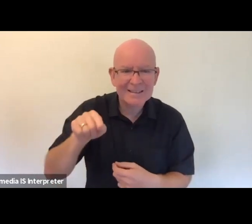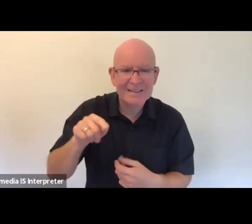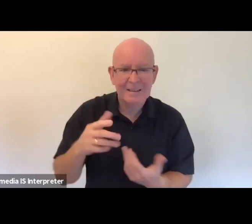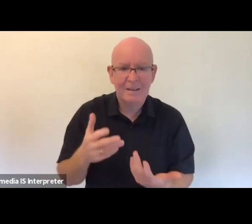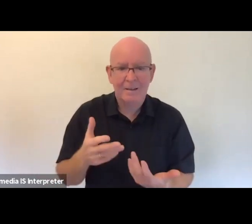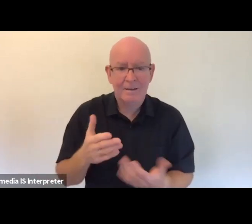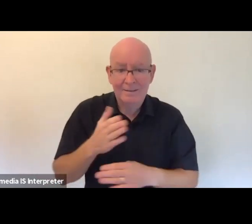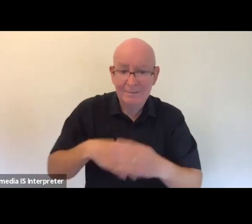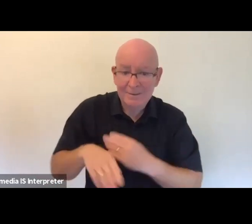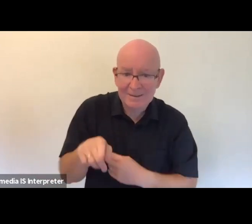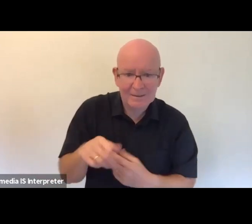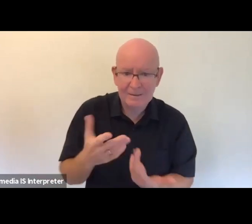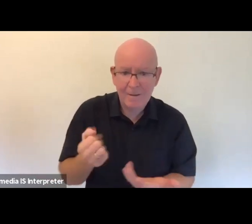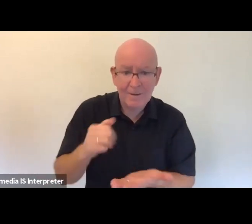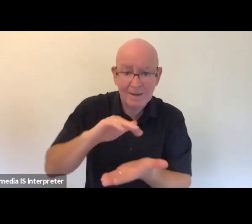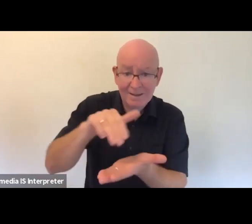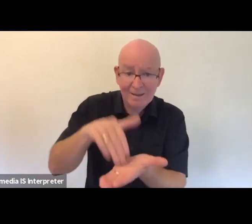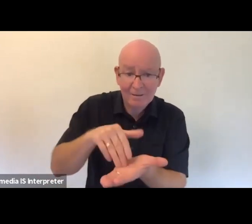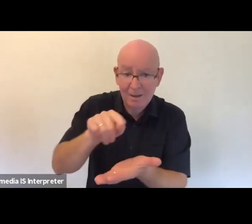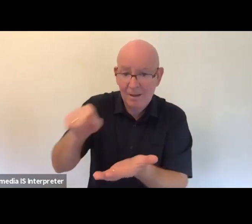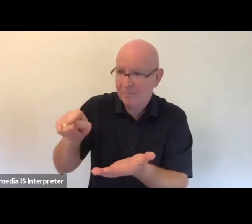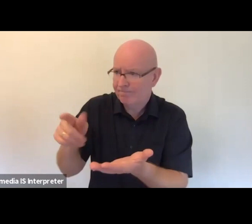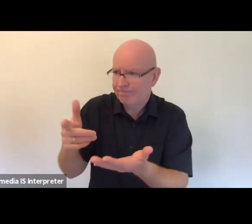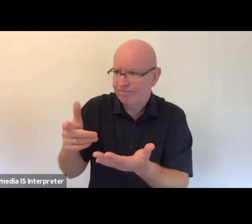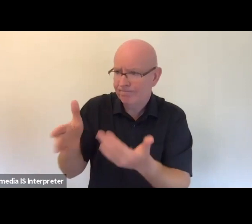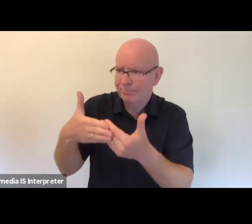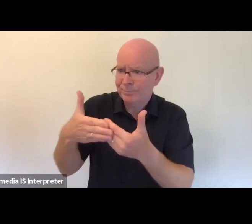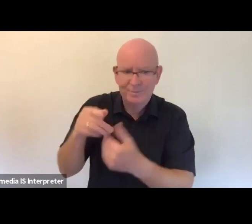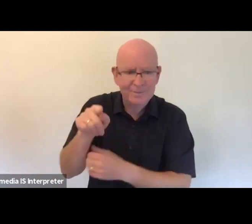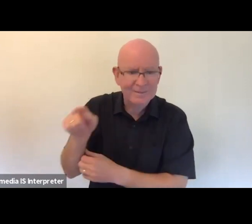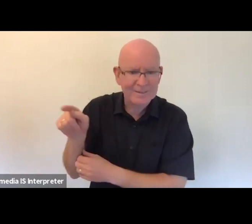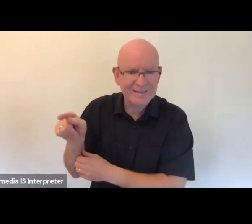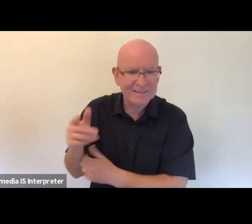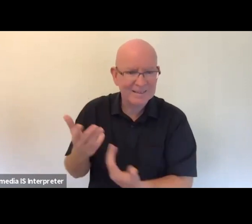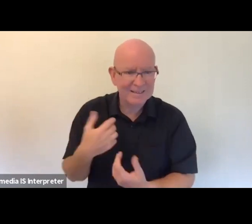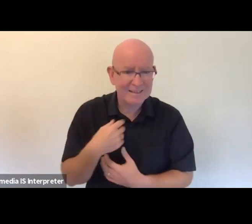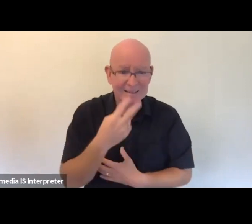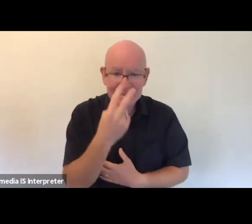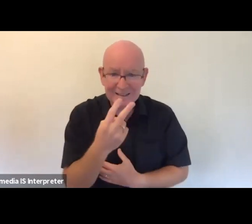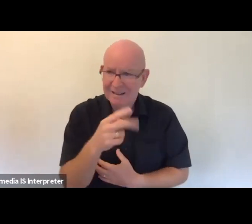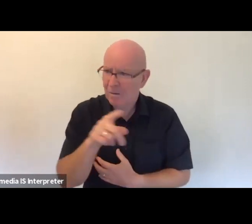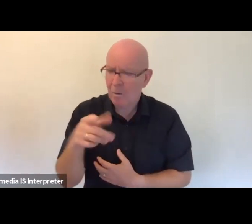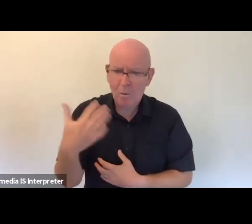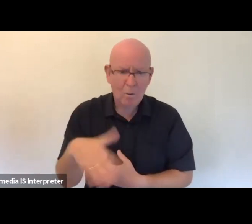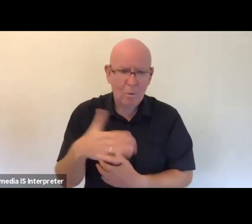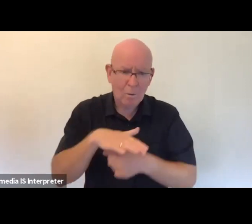So, the major issue is there is no gender desegregated data, no specific programmes for women with disabilities,